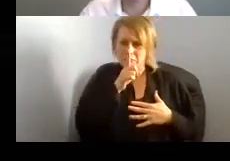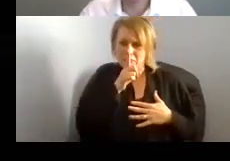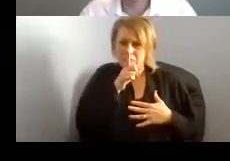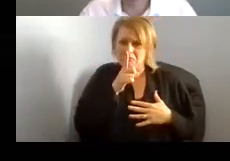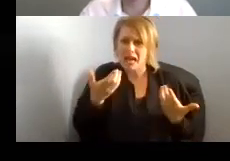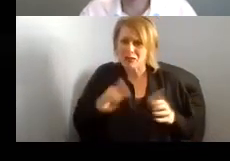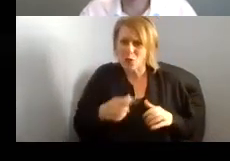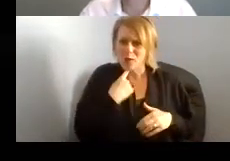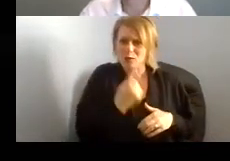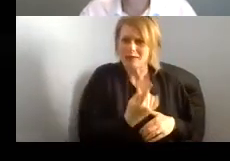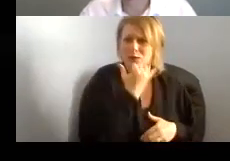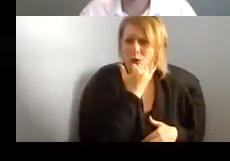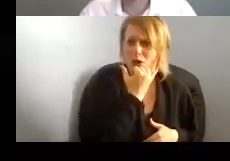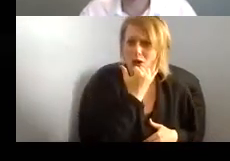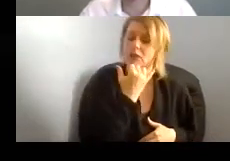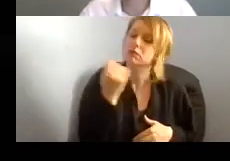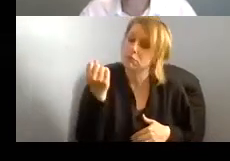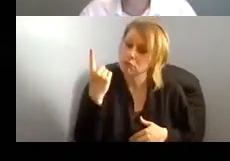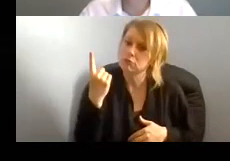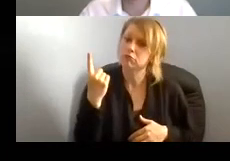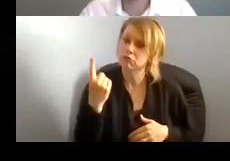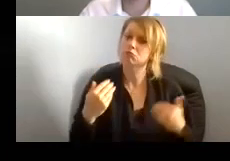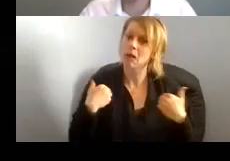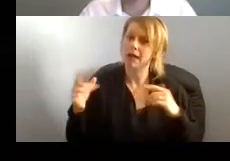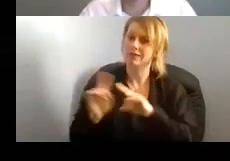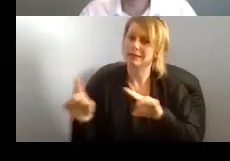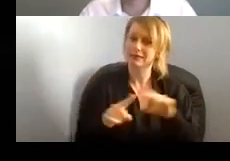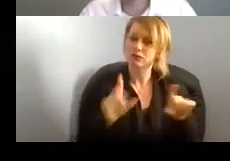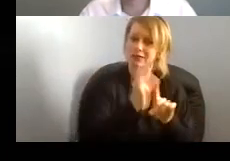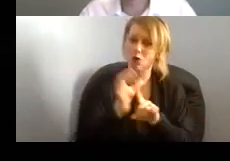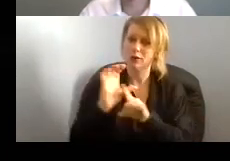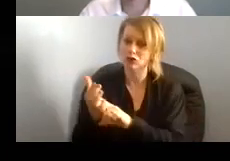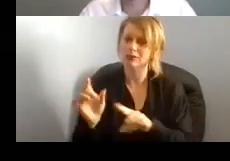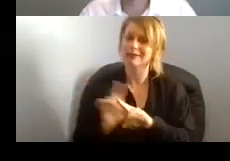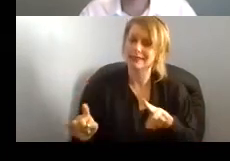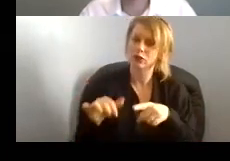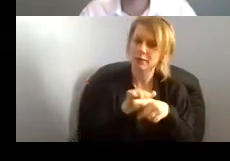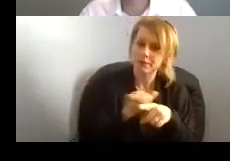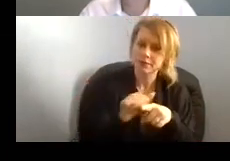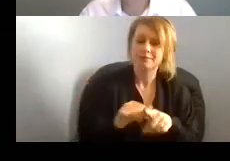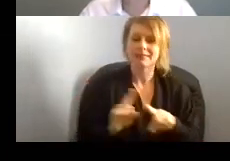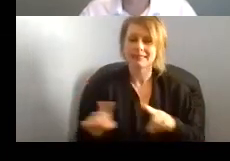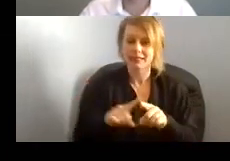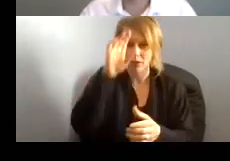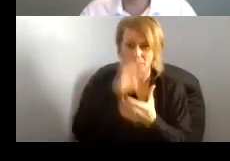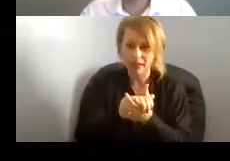And there are differences in cultural practices around bereavement, but the fundamental experience of grief is actually universal.